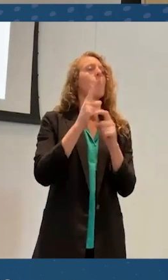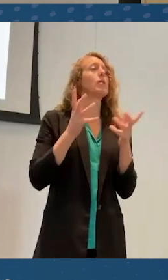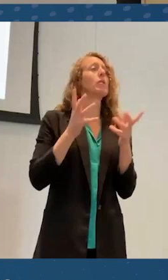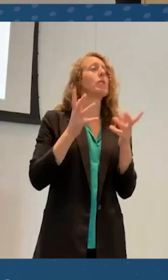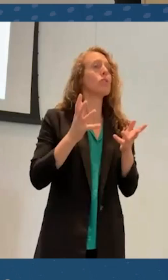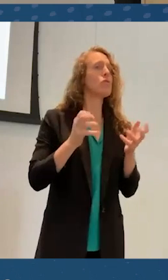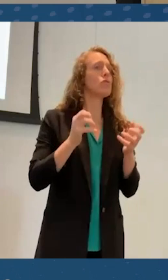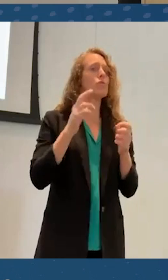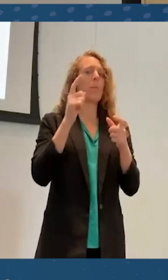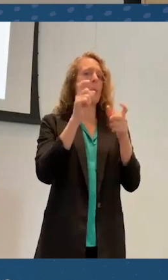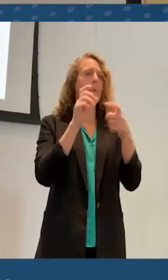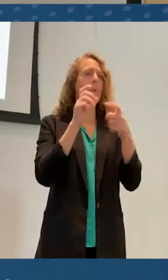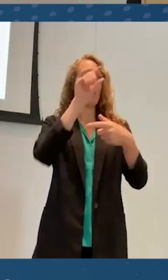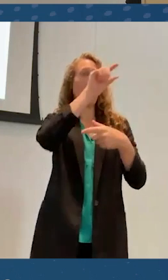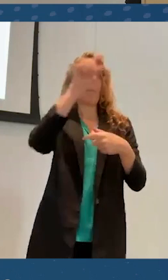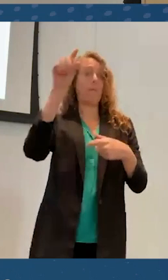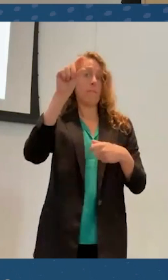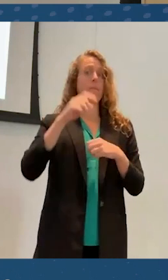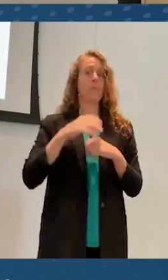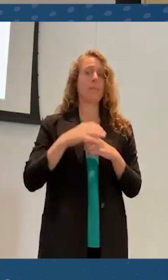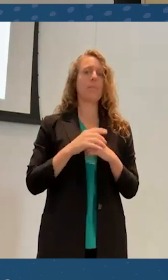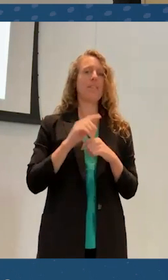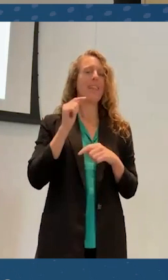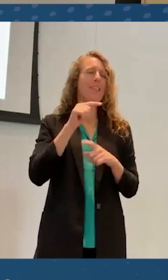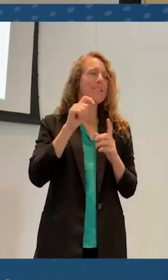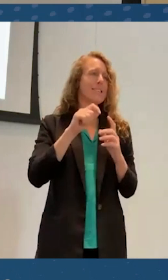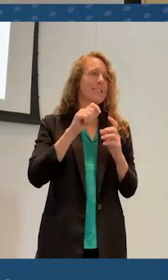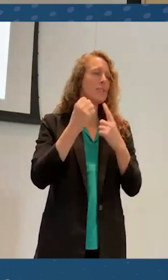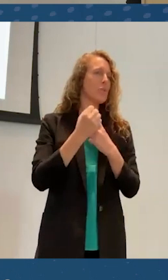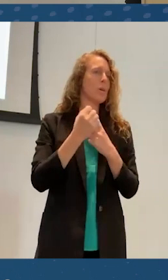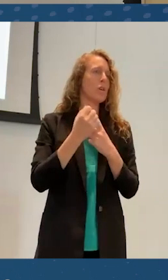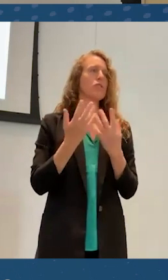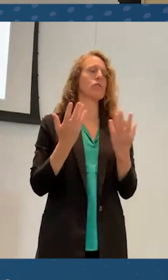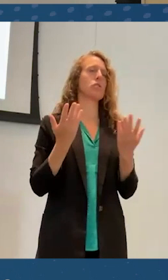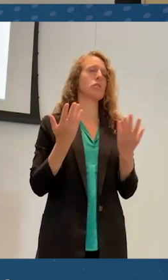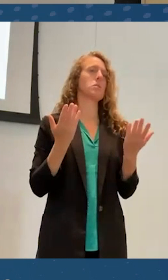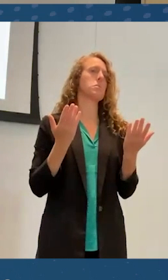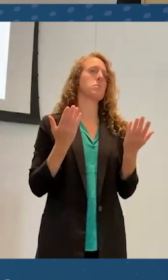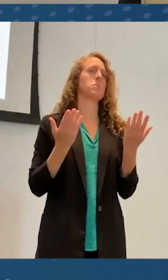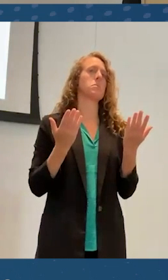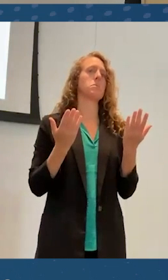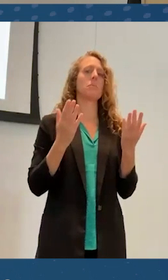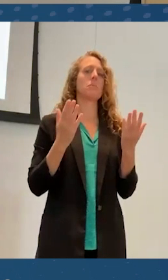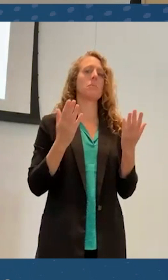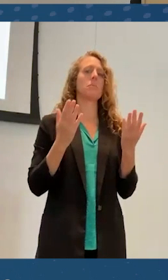In this position, subtitles will mostly end up over less critical background elements,